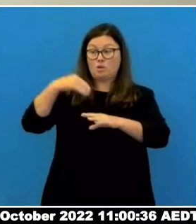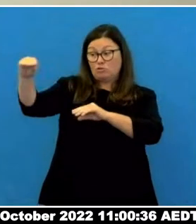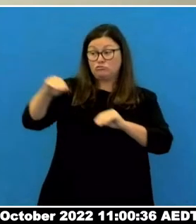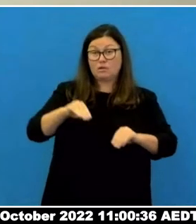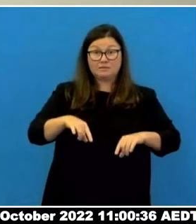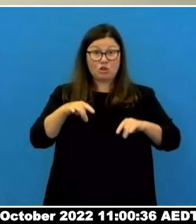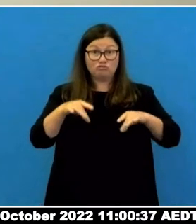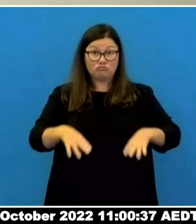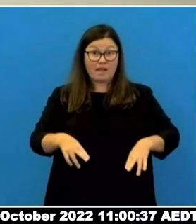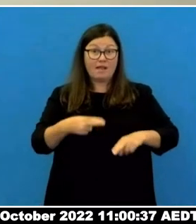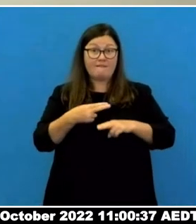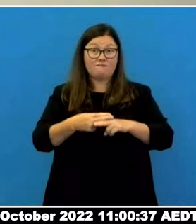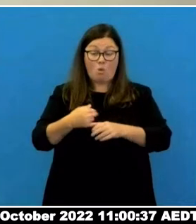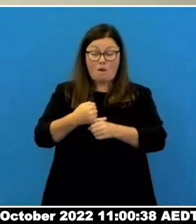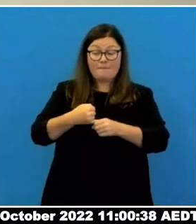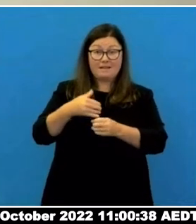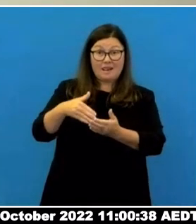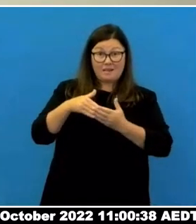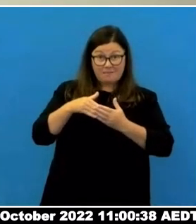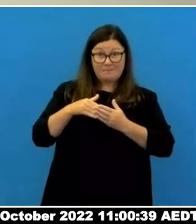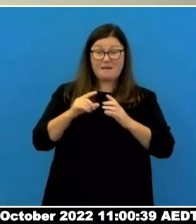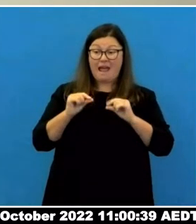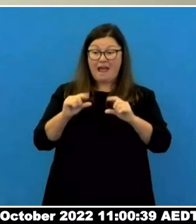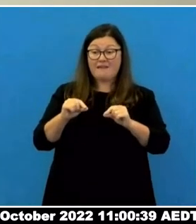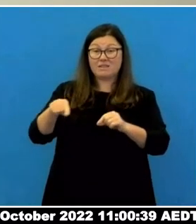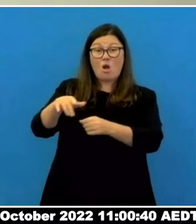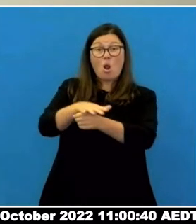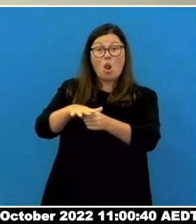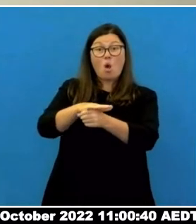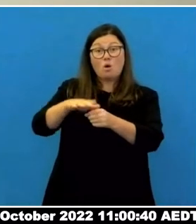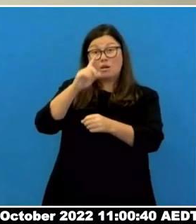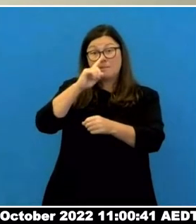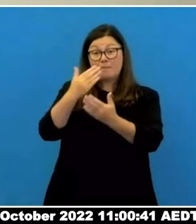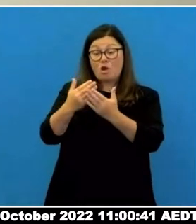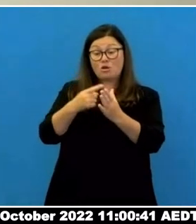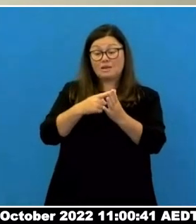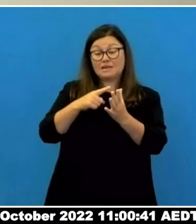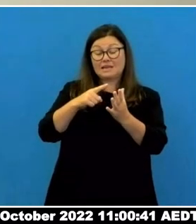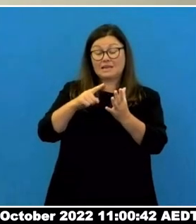after I was attacked by locals on Nauru and I sustained a broken leg.